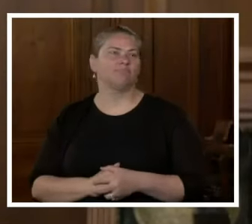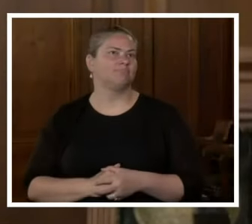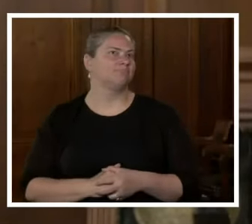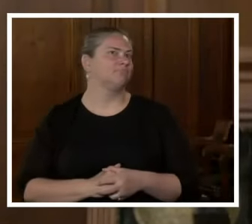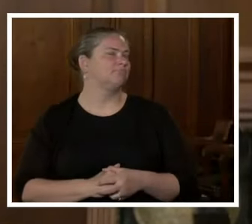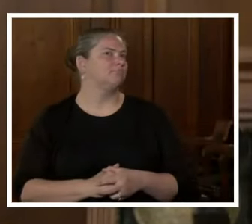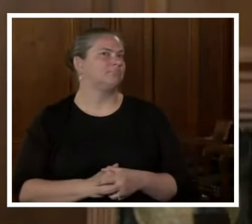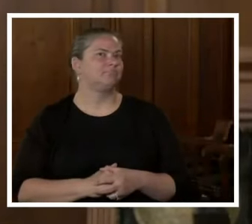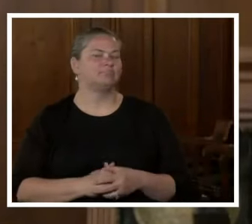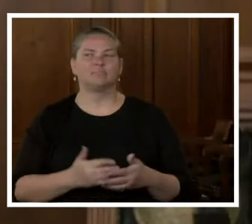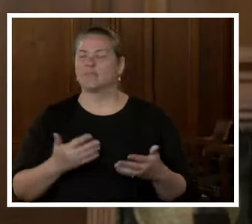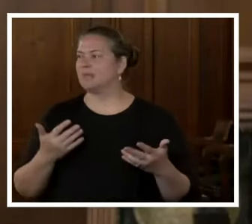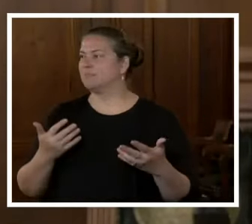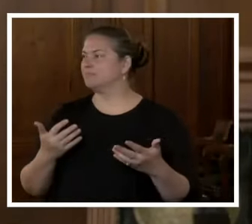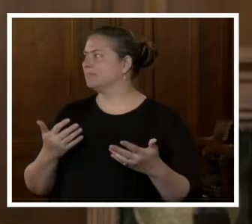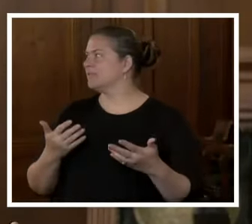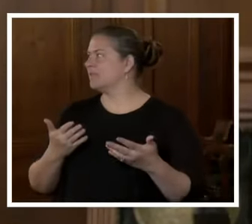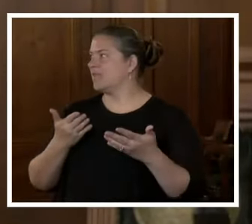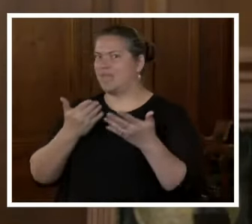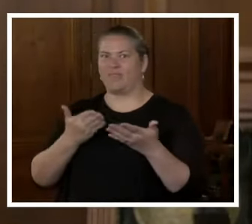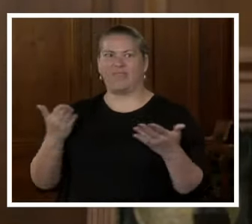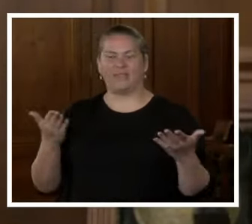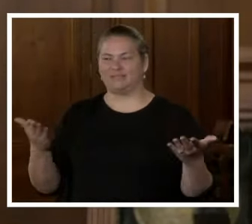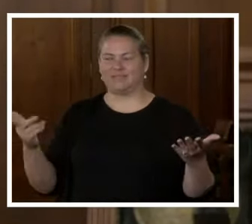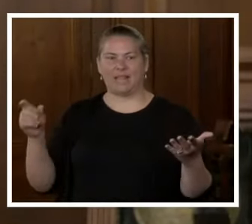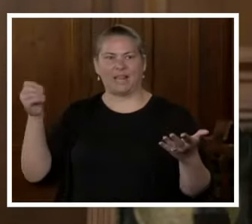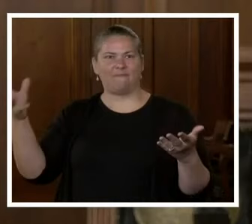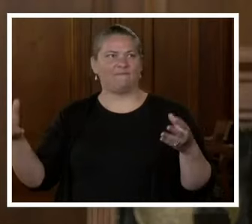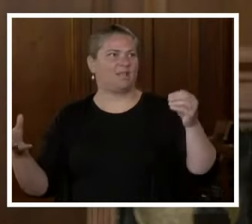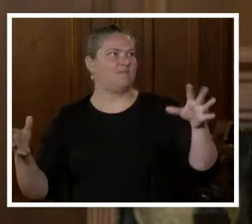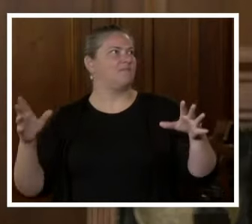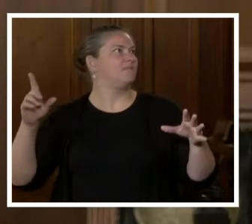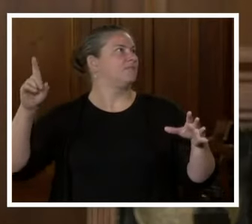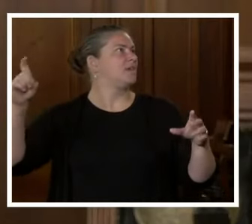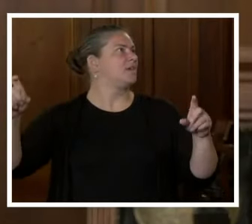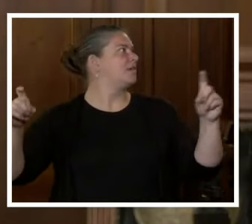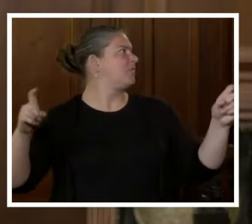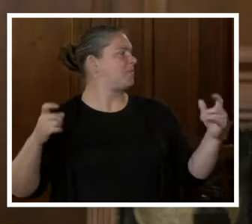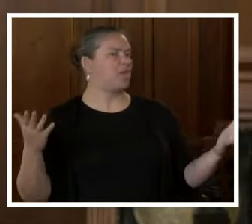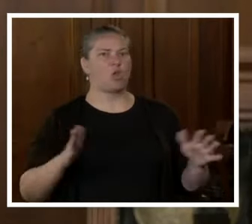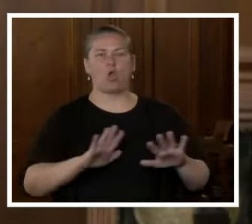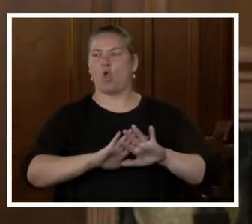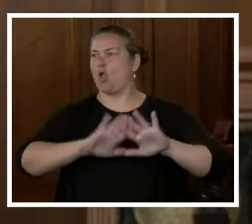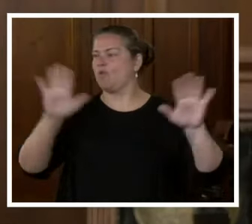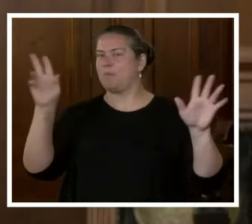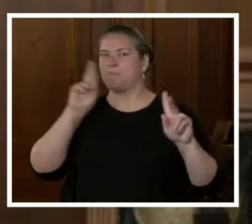WAS HORRIBLE EXPERIENCE. AND WHILE IT CAN NEVER GIVE ME